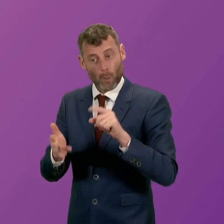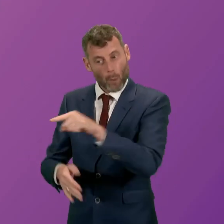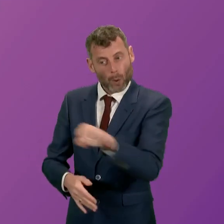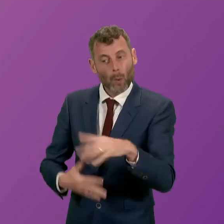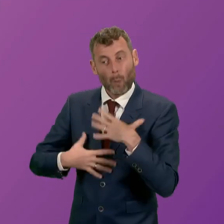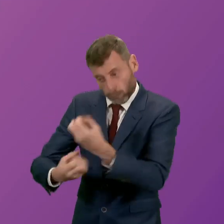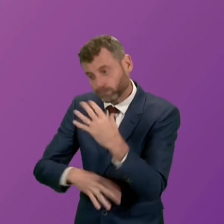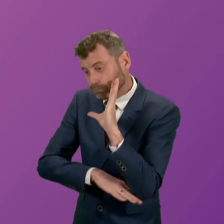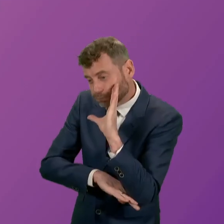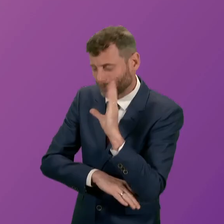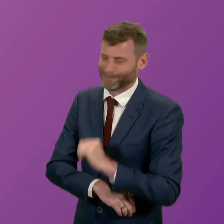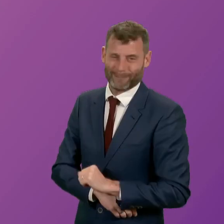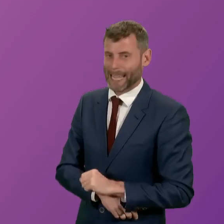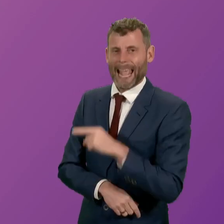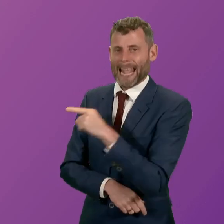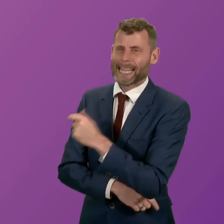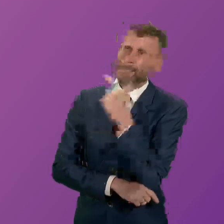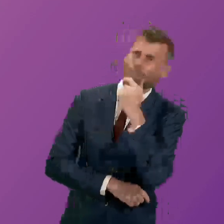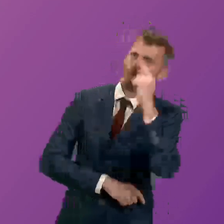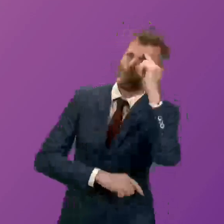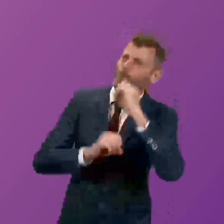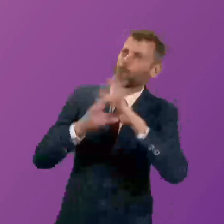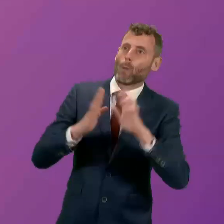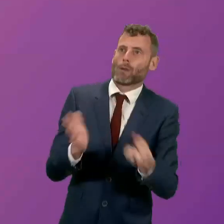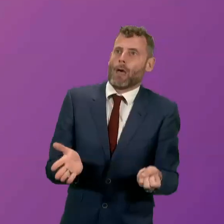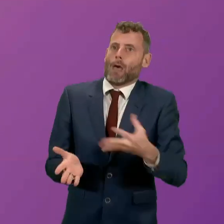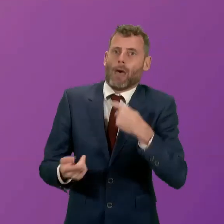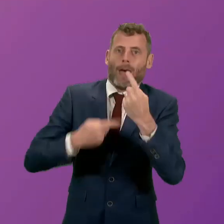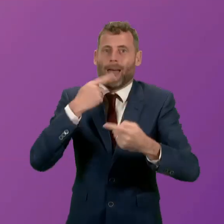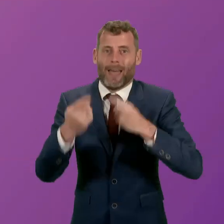us look at the SNP’s record on the NHS. At the start of this session of Parliament, it published